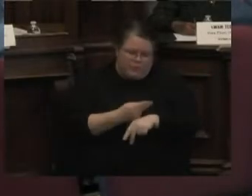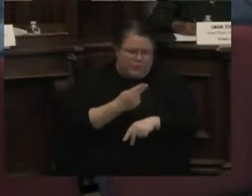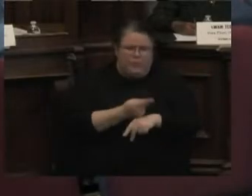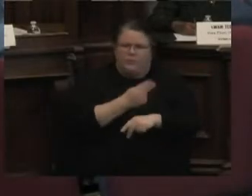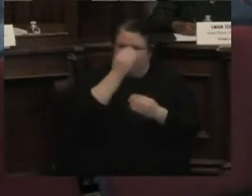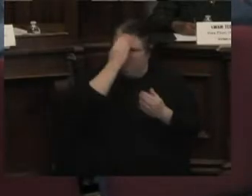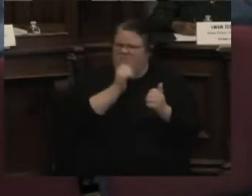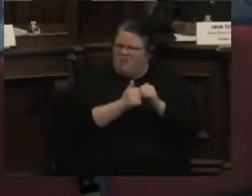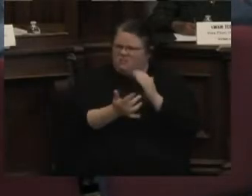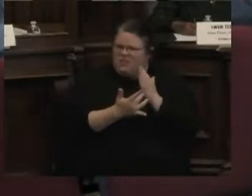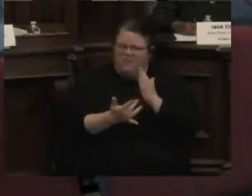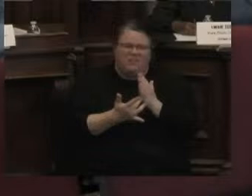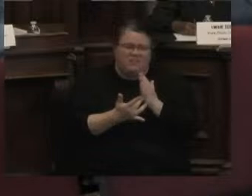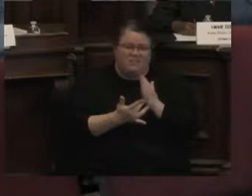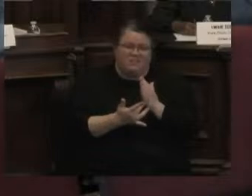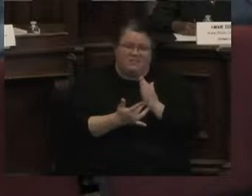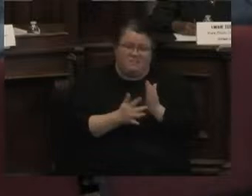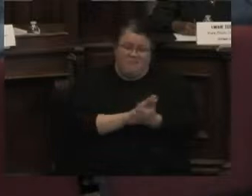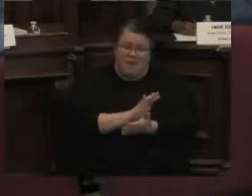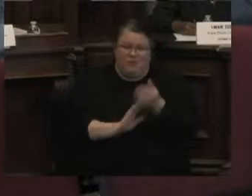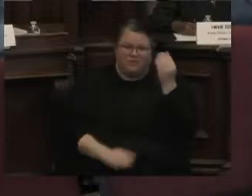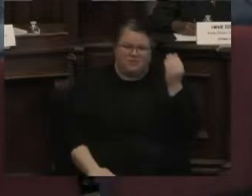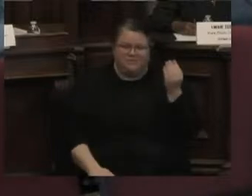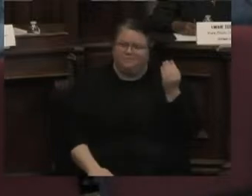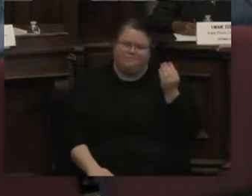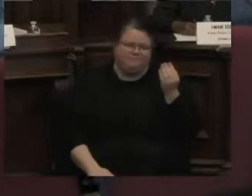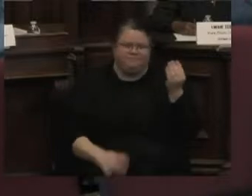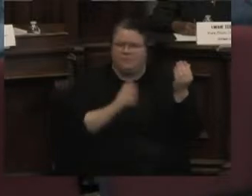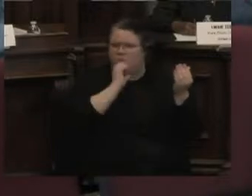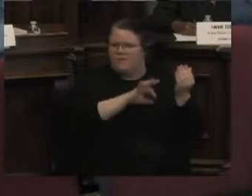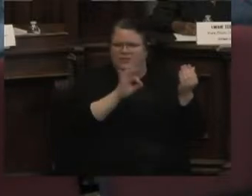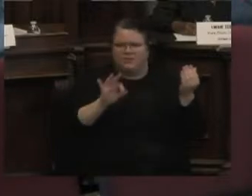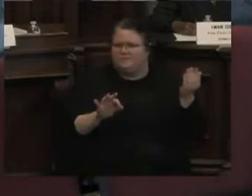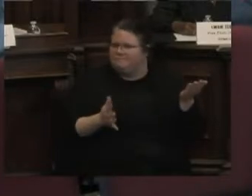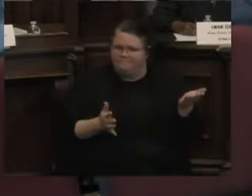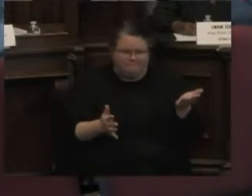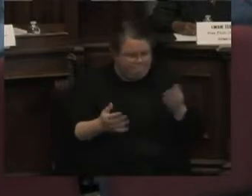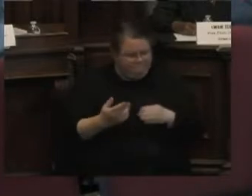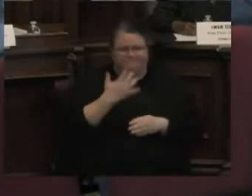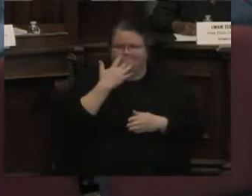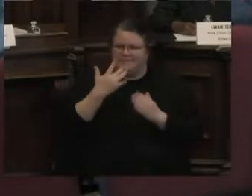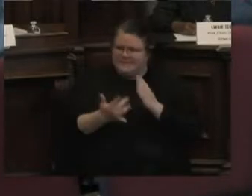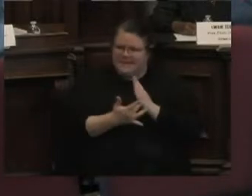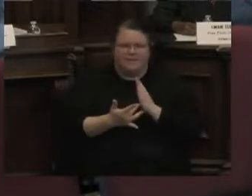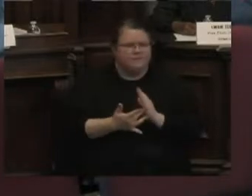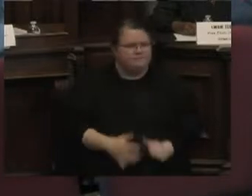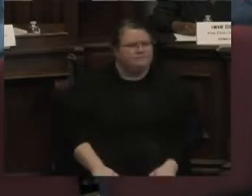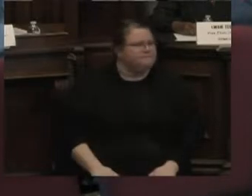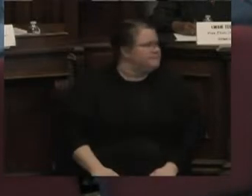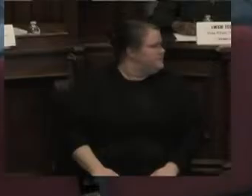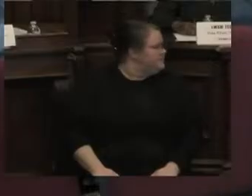know that technology is the ways that people are accessing